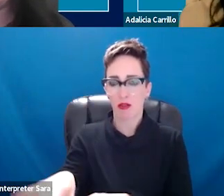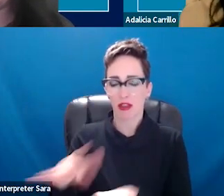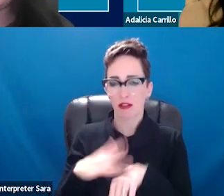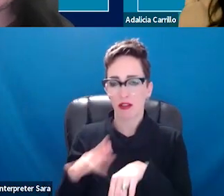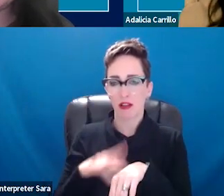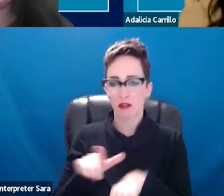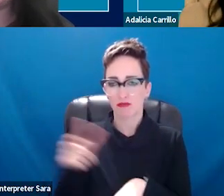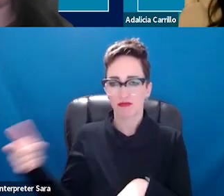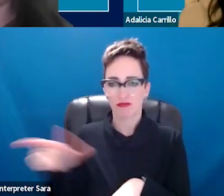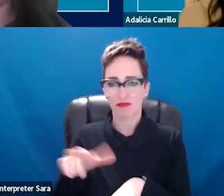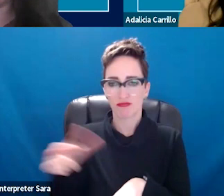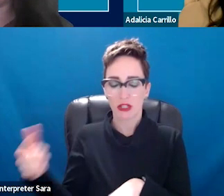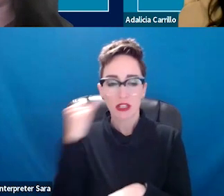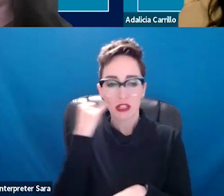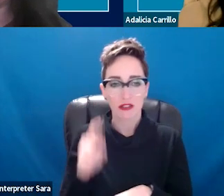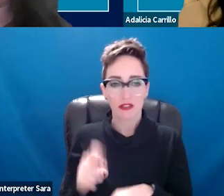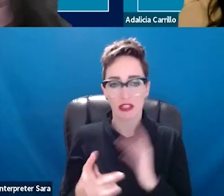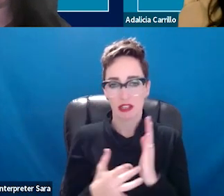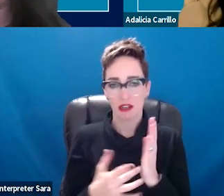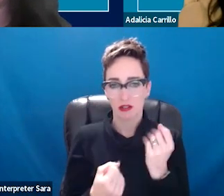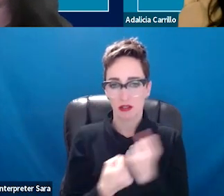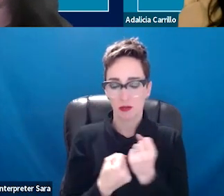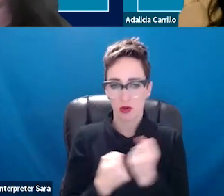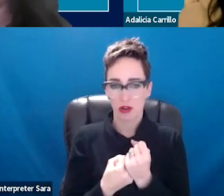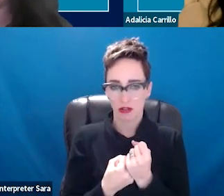If you need any technical support during today's webinar, please